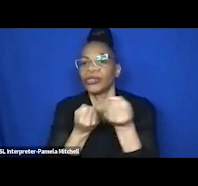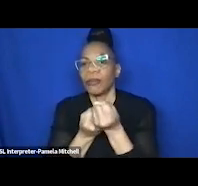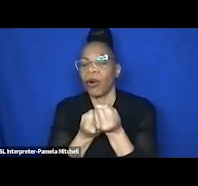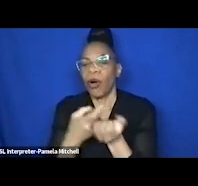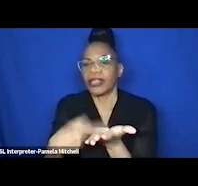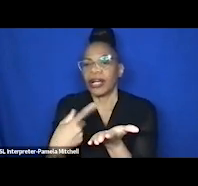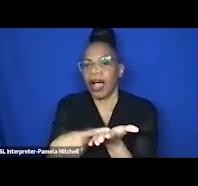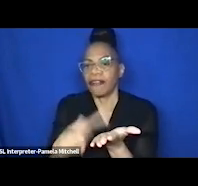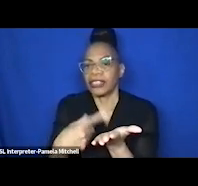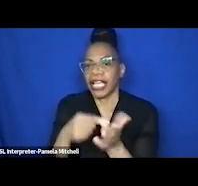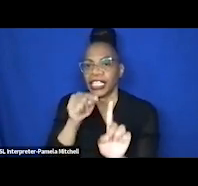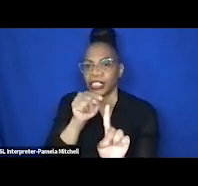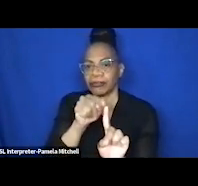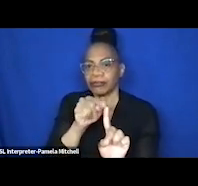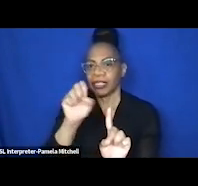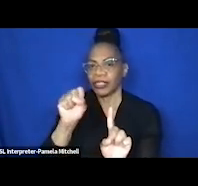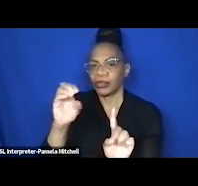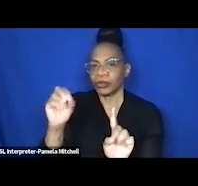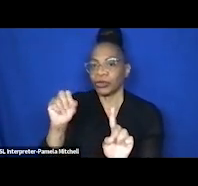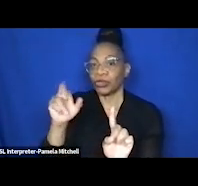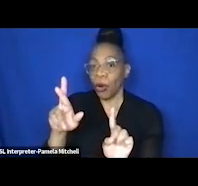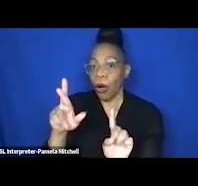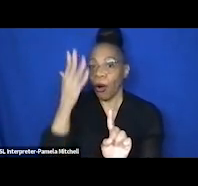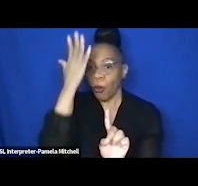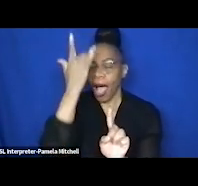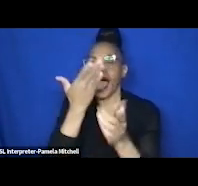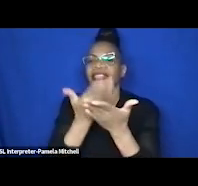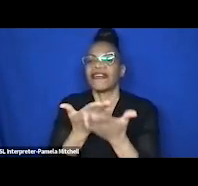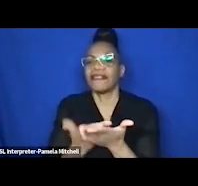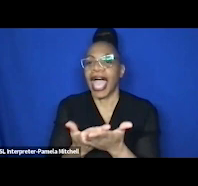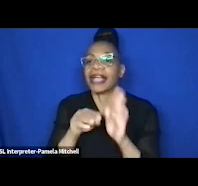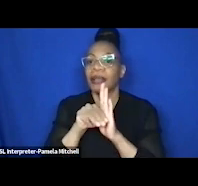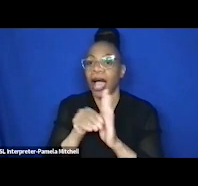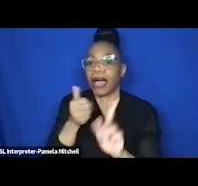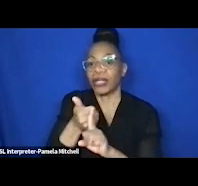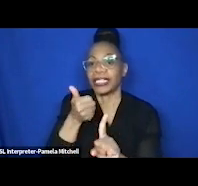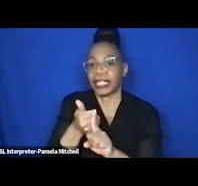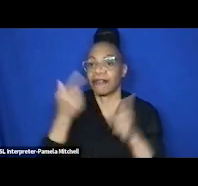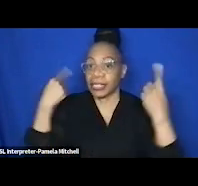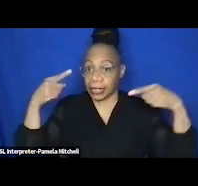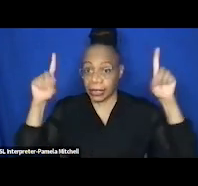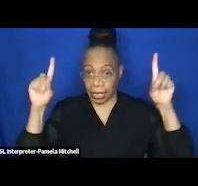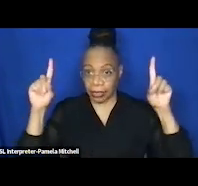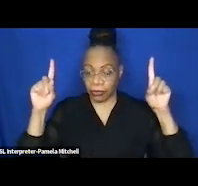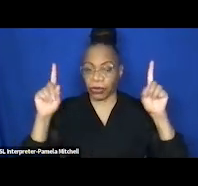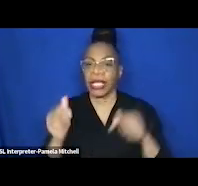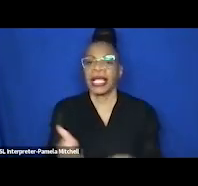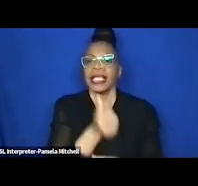and support the fact that the model does work. The other key kind of tactic